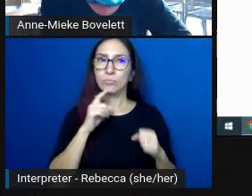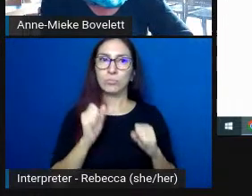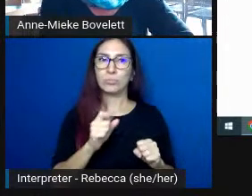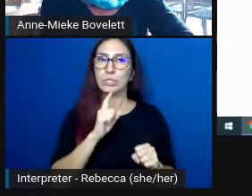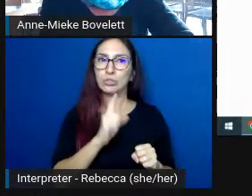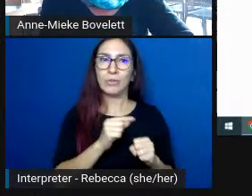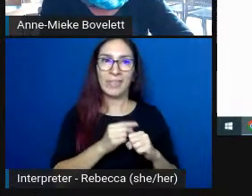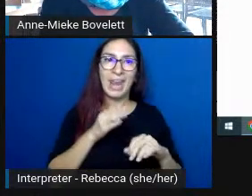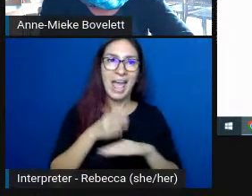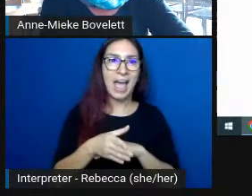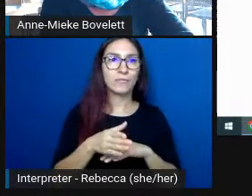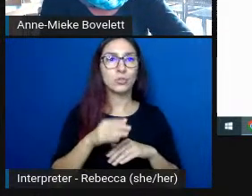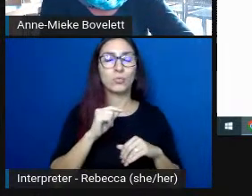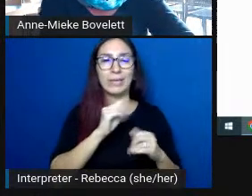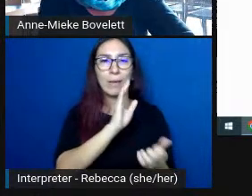What are the accessibility criteria is?